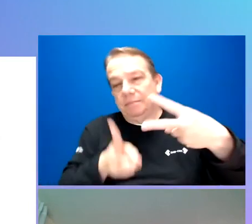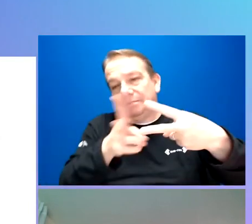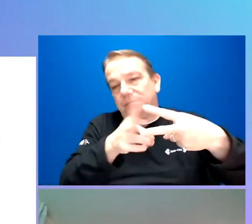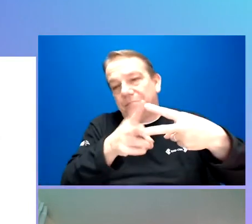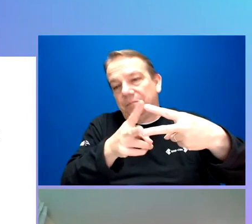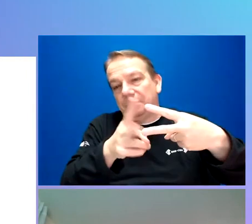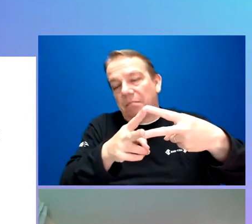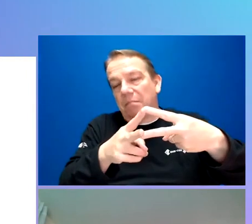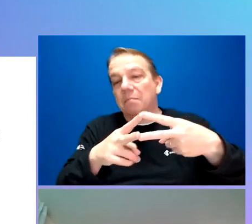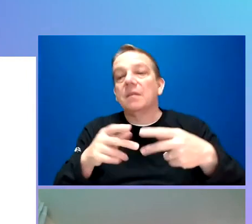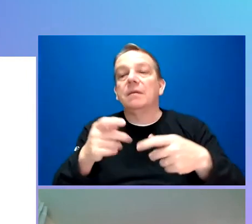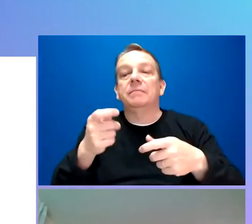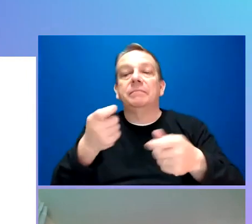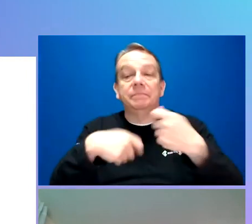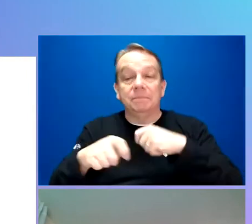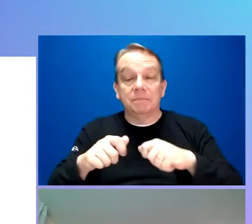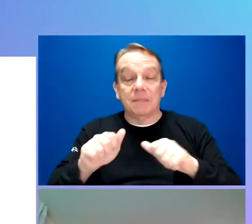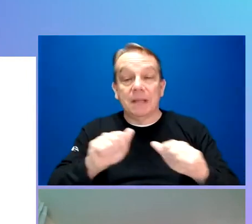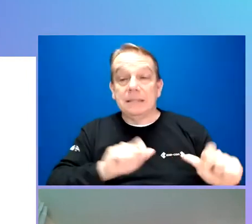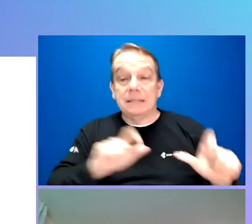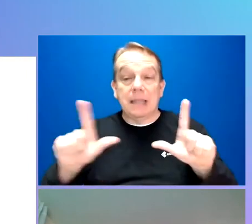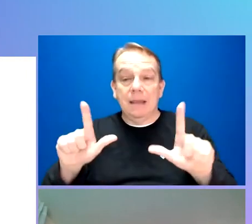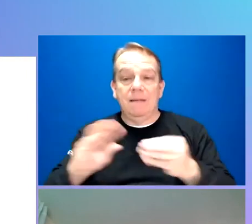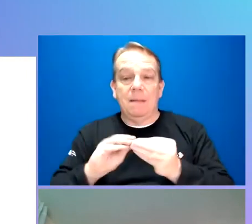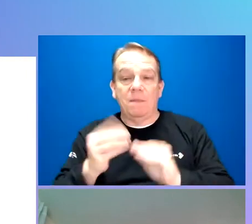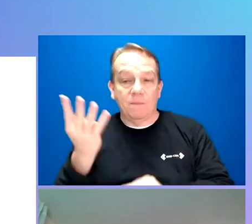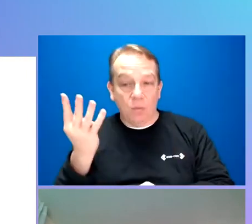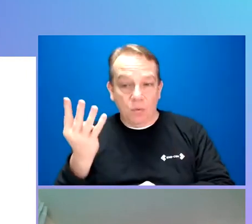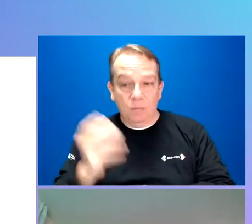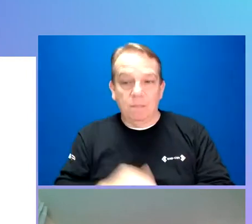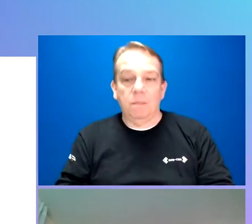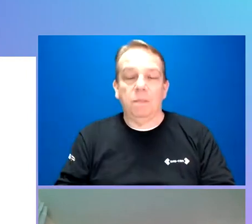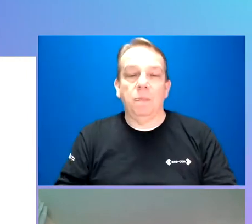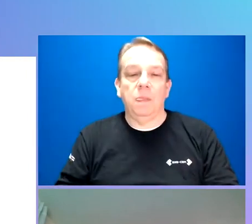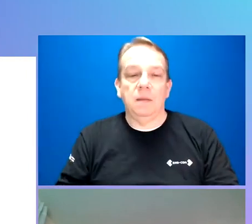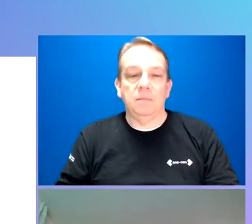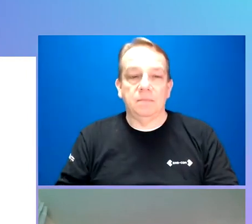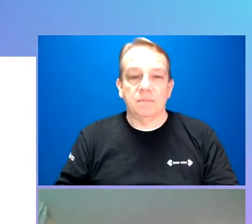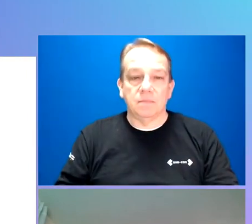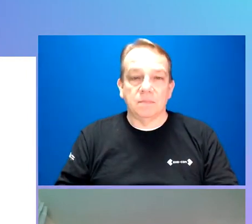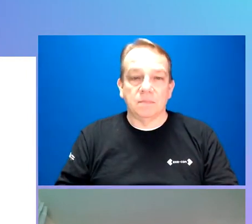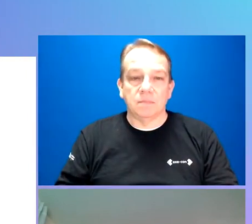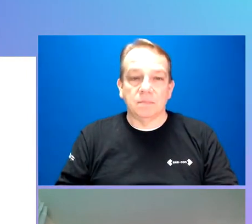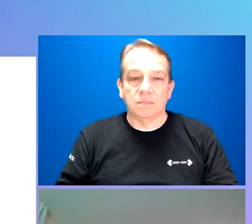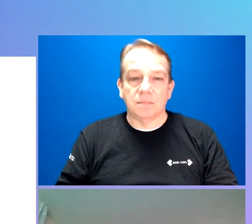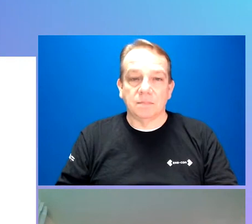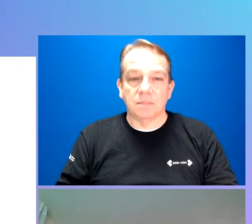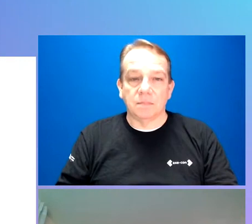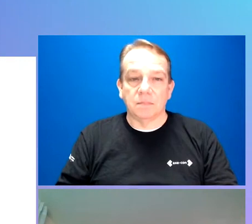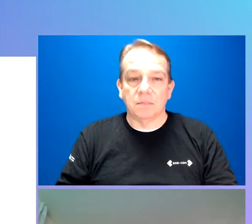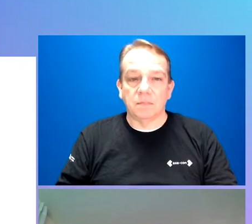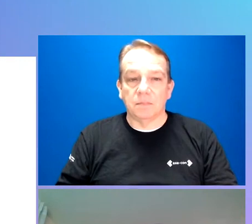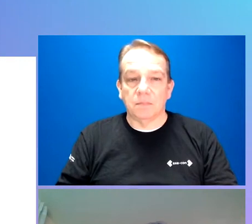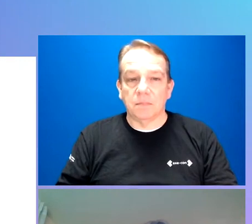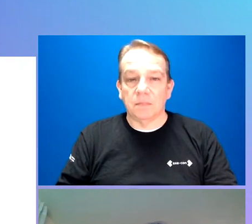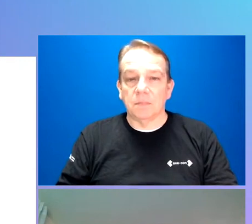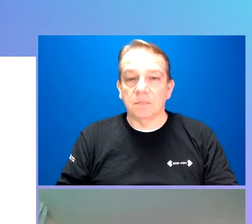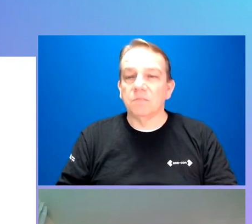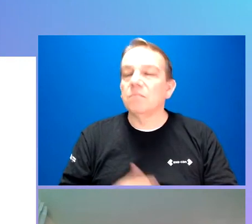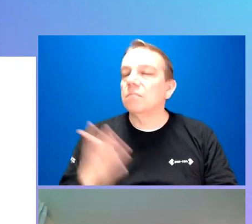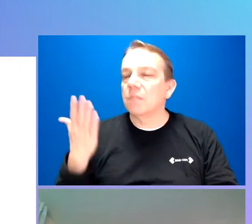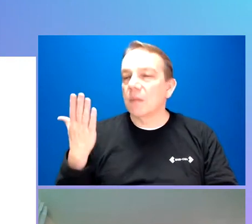number four. So so, uh, so why